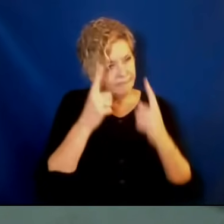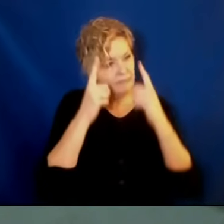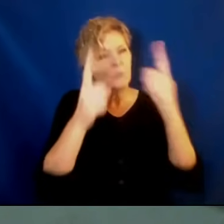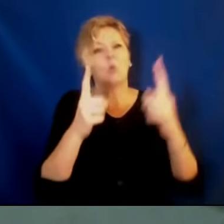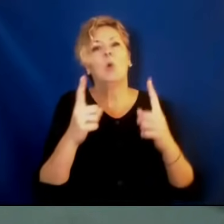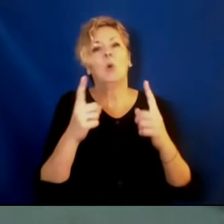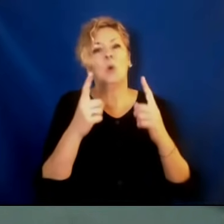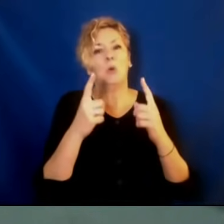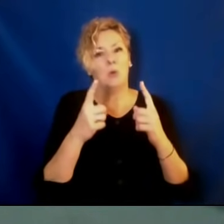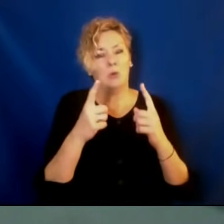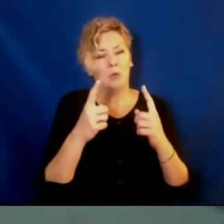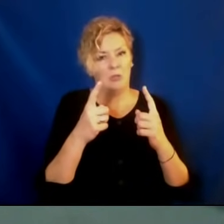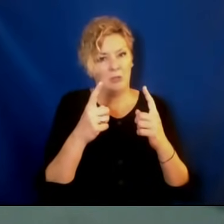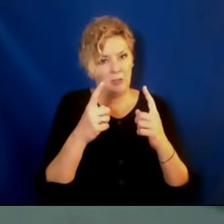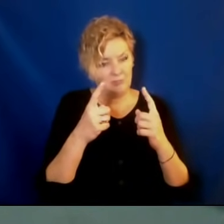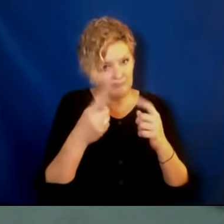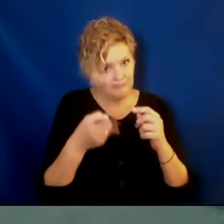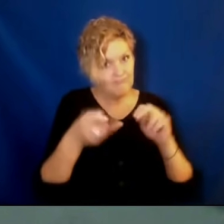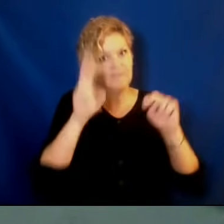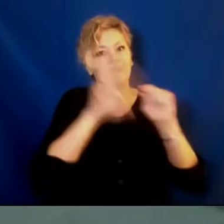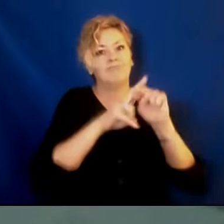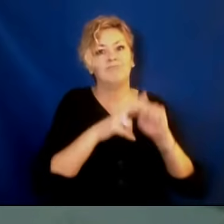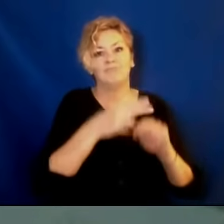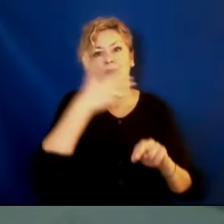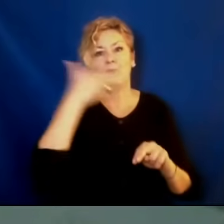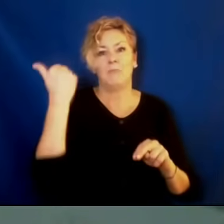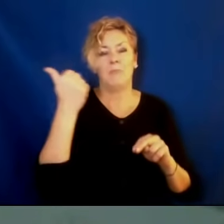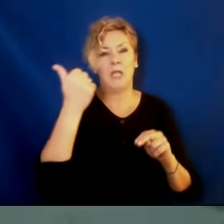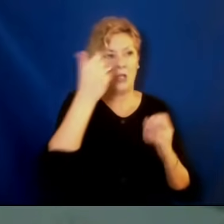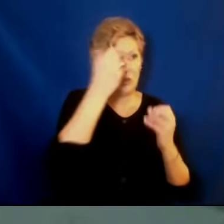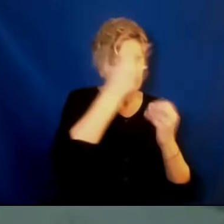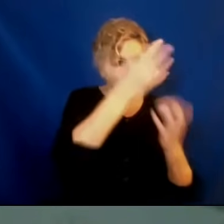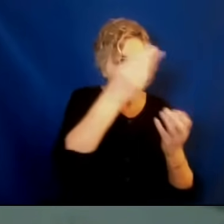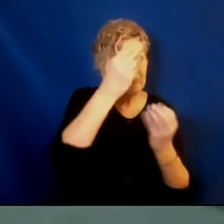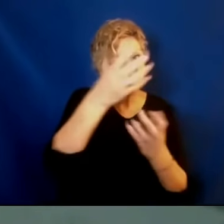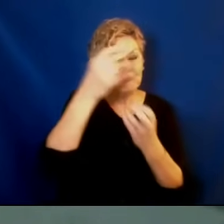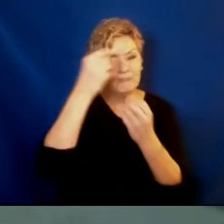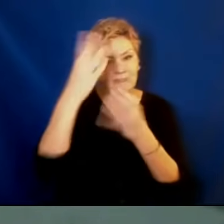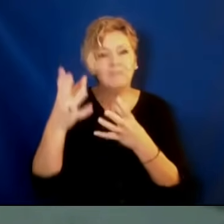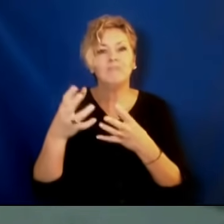The pandemic itself as well as our control measures in terms of mental health,